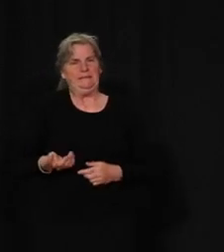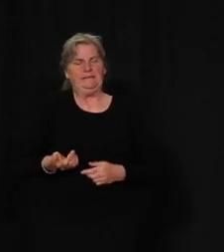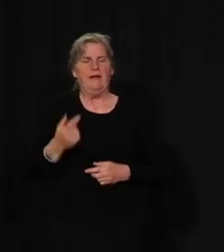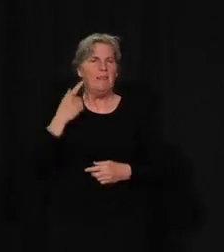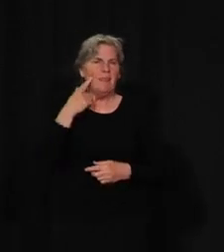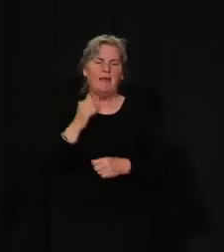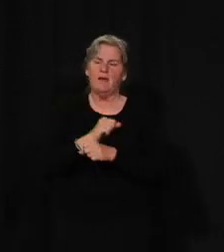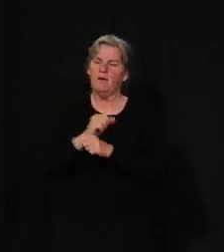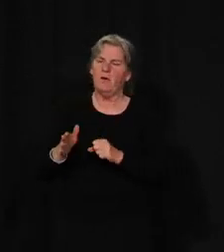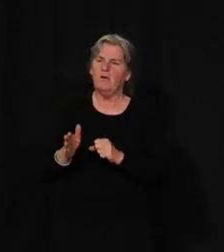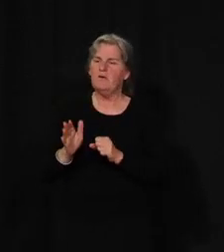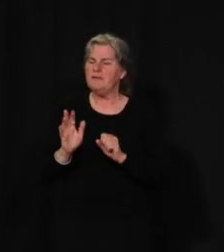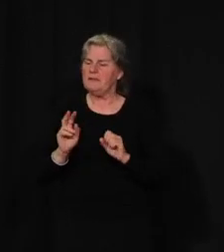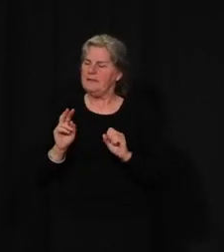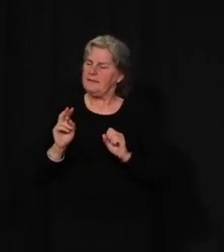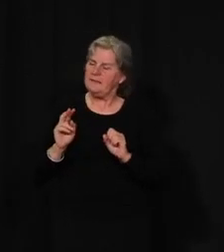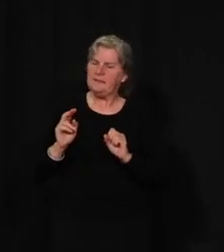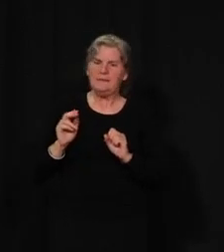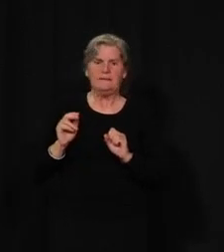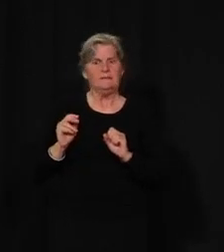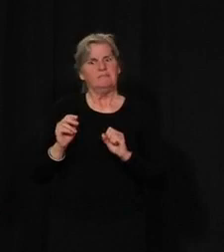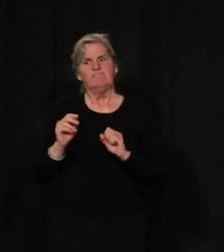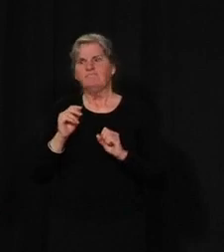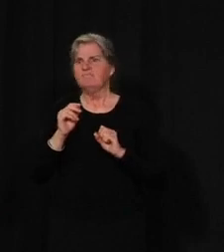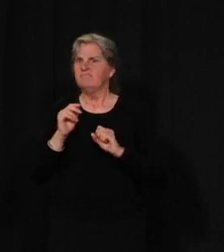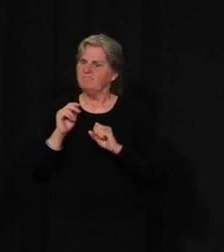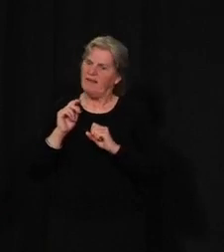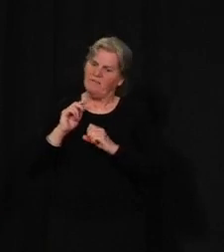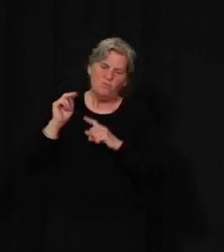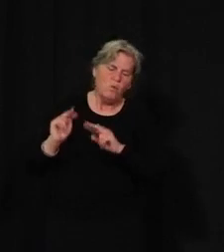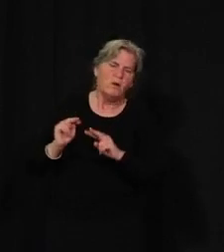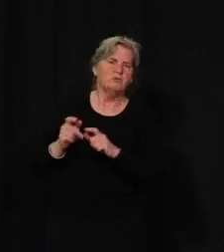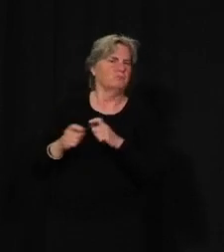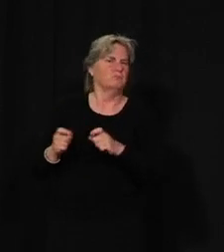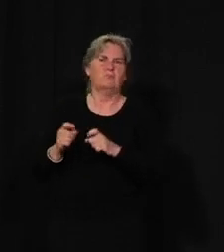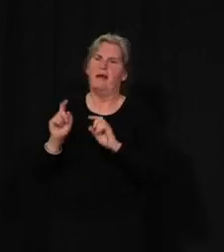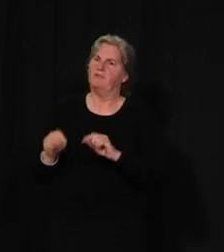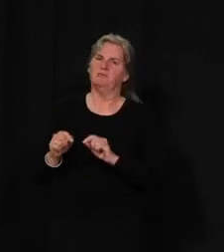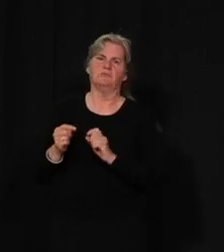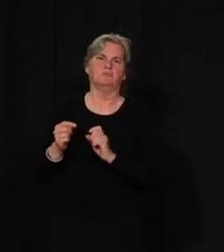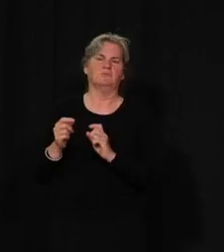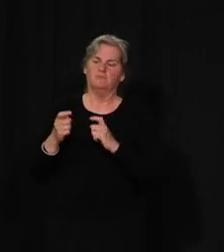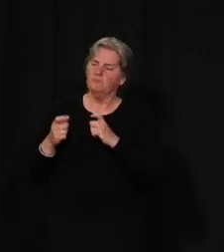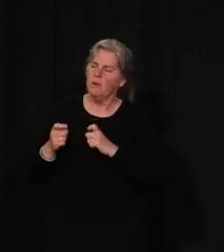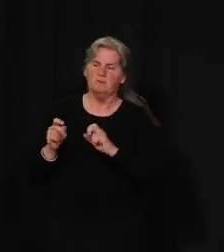and we must all do our part to limit its spread and impact. So even though the incremental